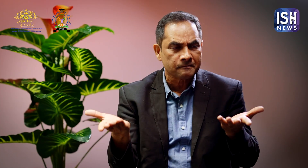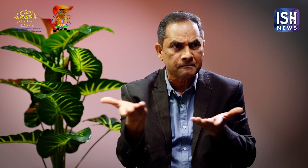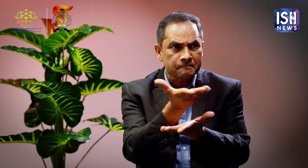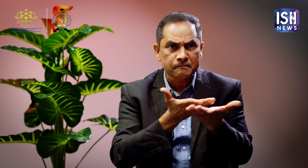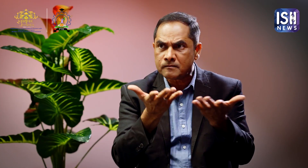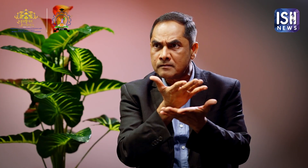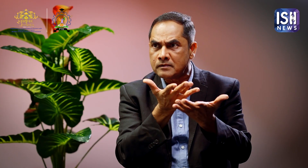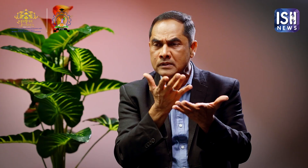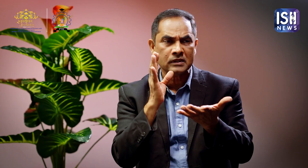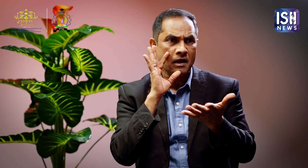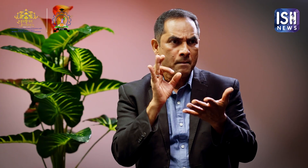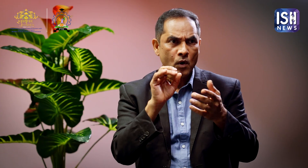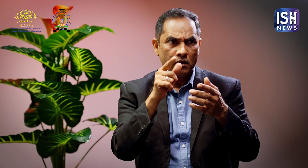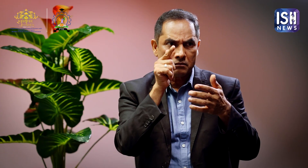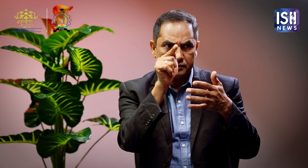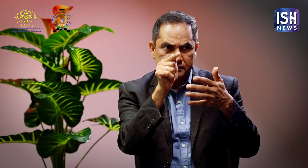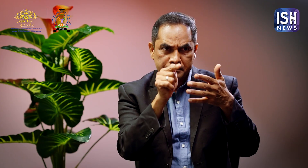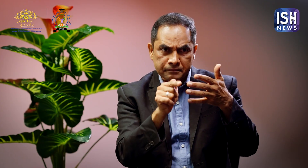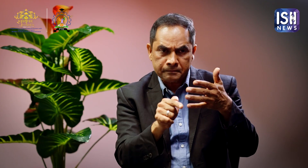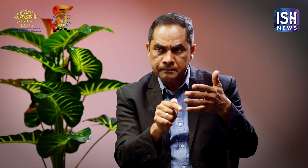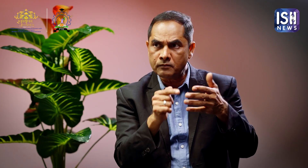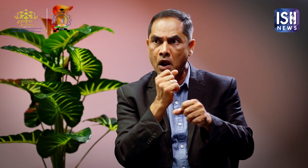actively discussing and outlining the most important points.